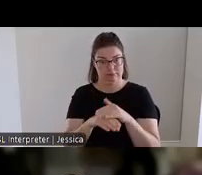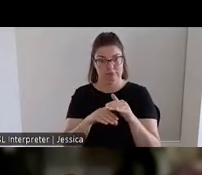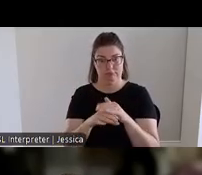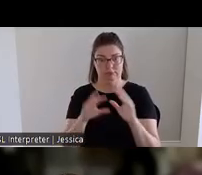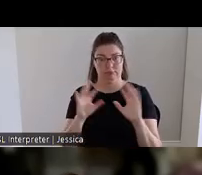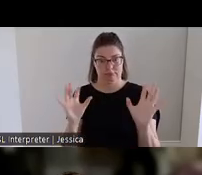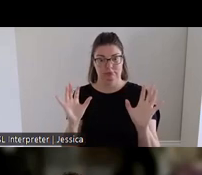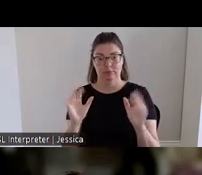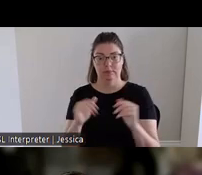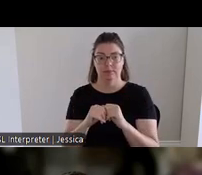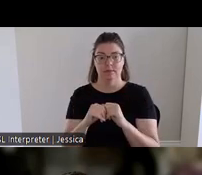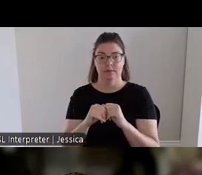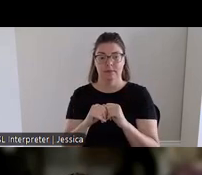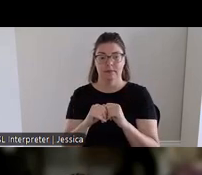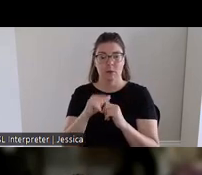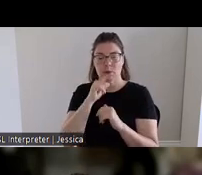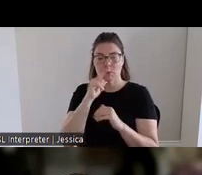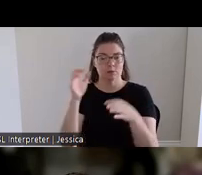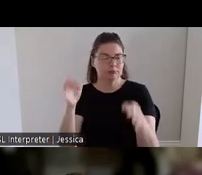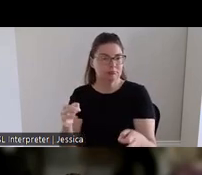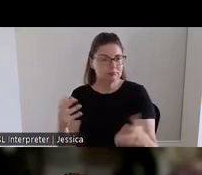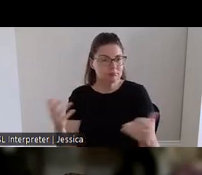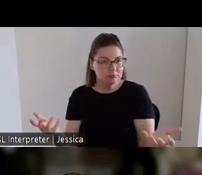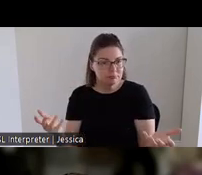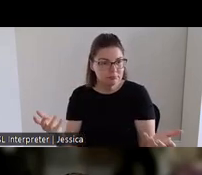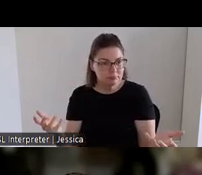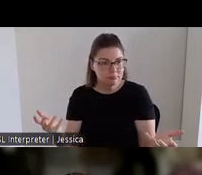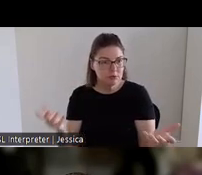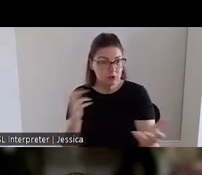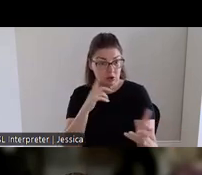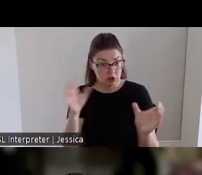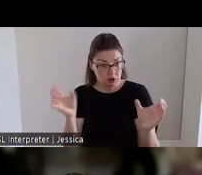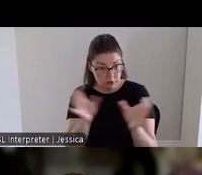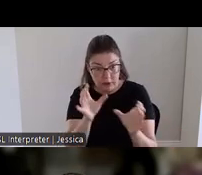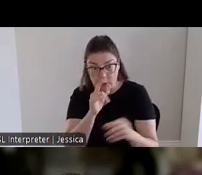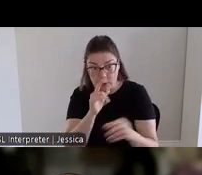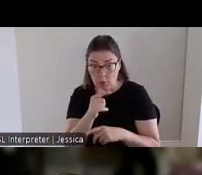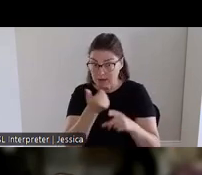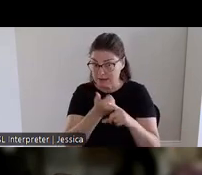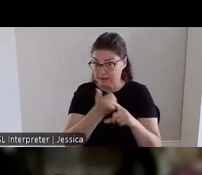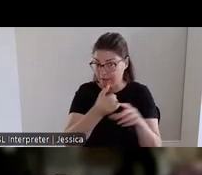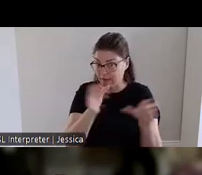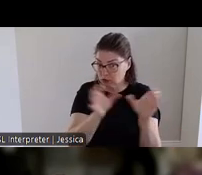who made that claim, right? So was this certified by a self-certification by the